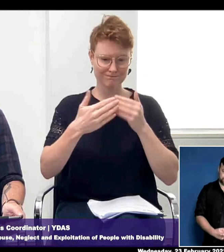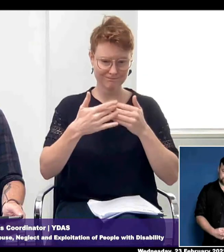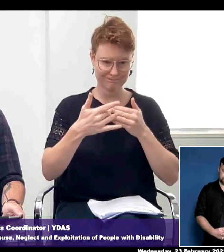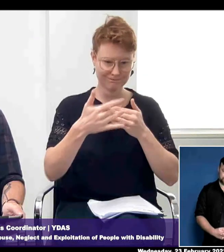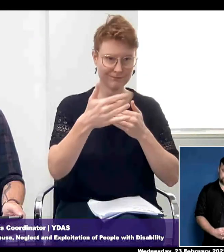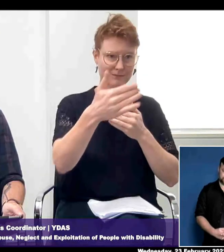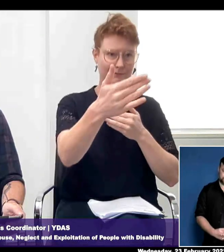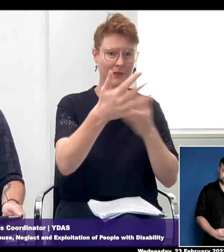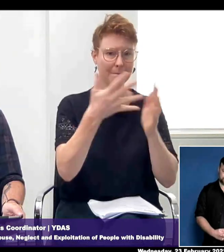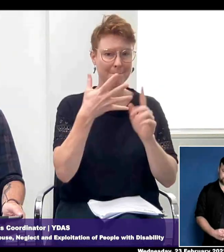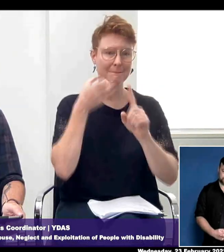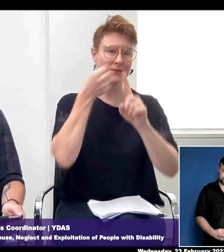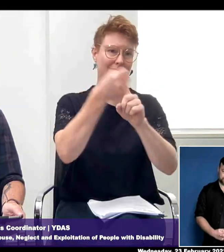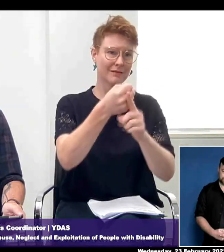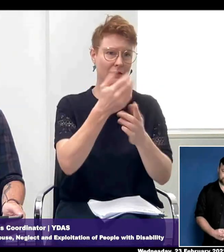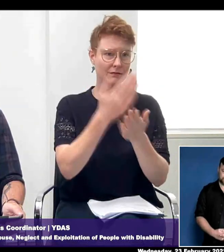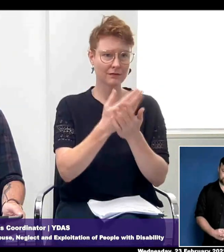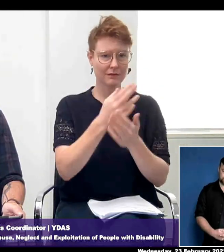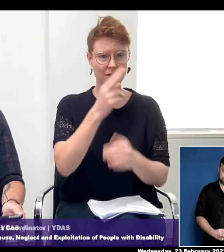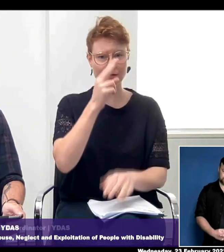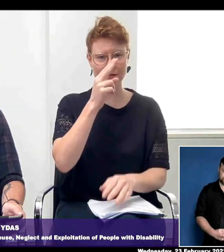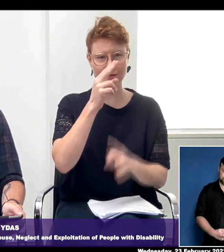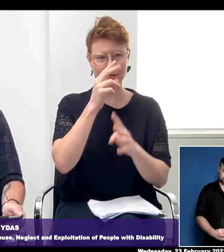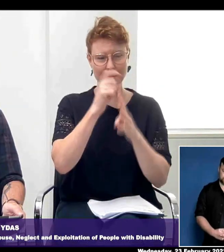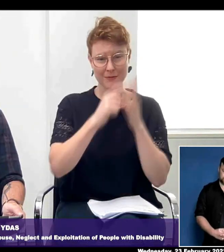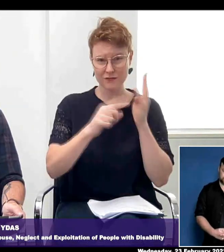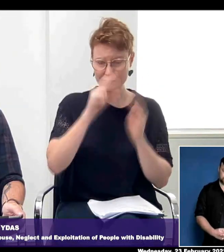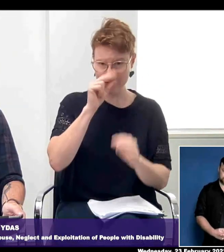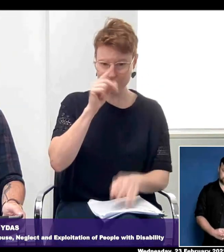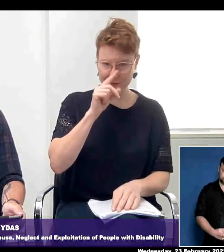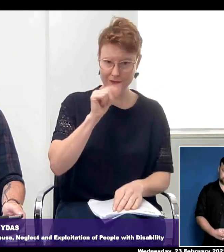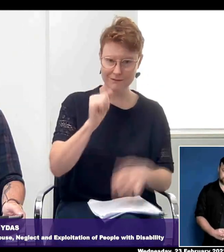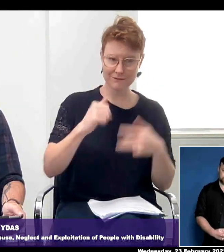So this compounds over time through the years, and it does have a long-term impact on